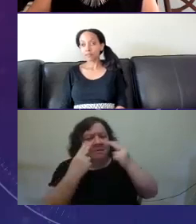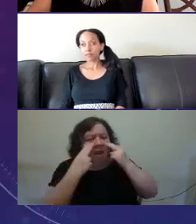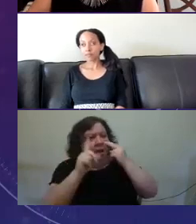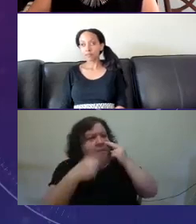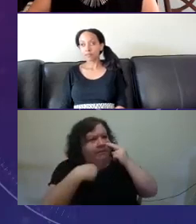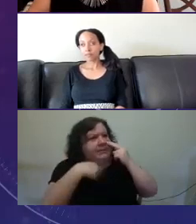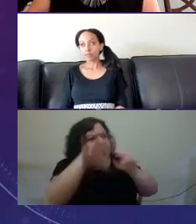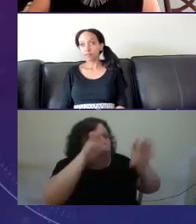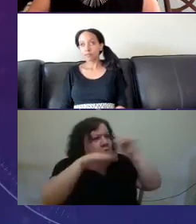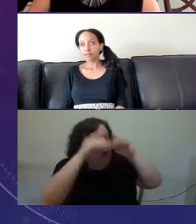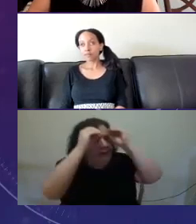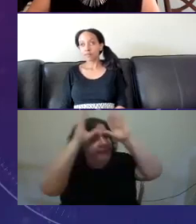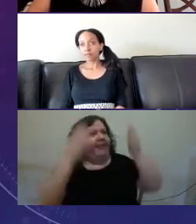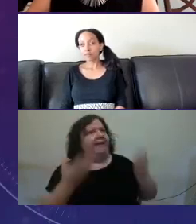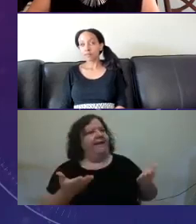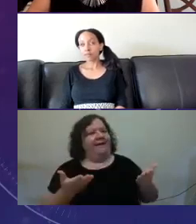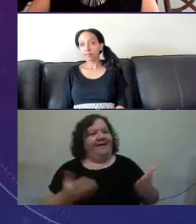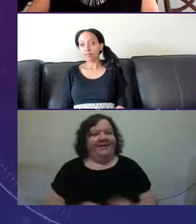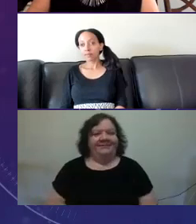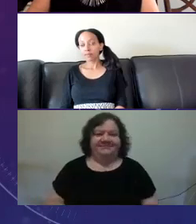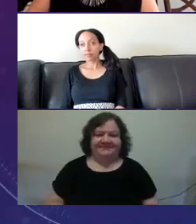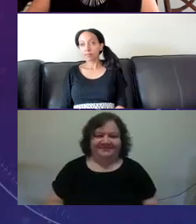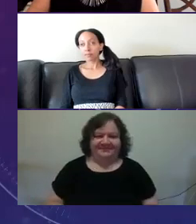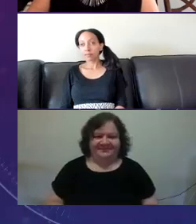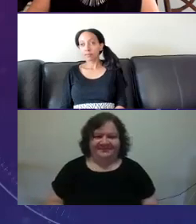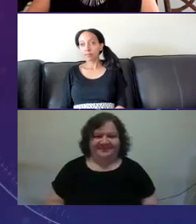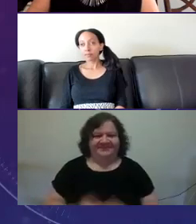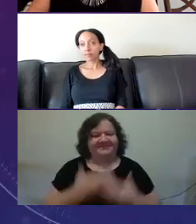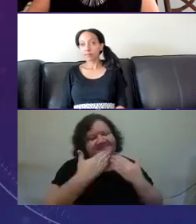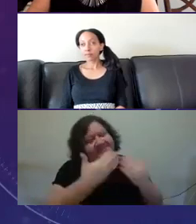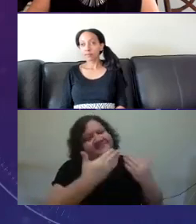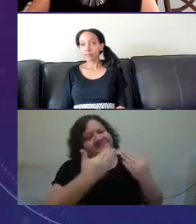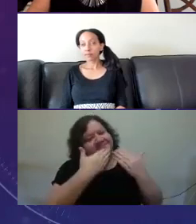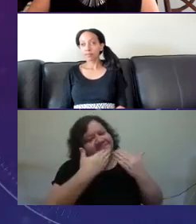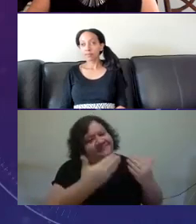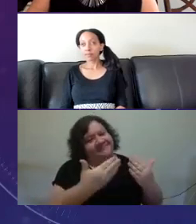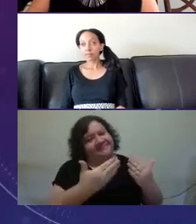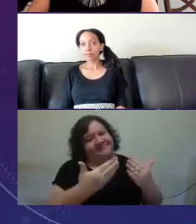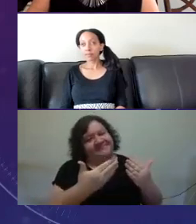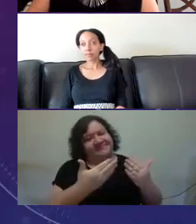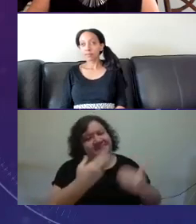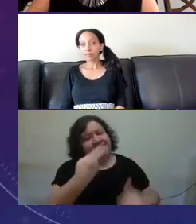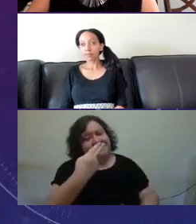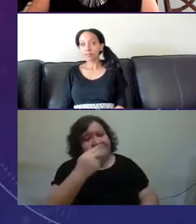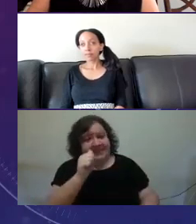this week and happen is there any more words that you would like to share with